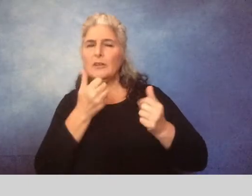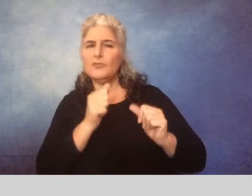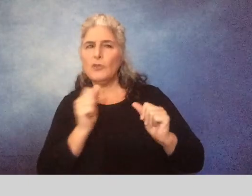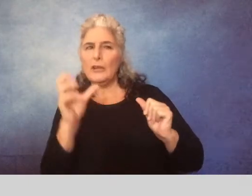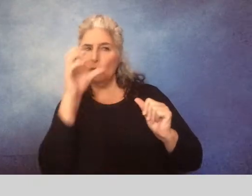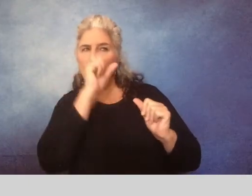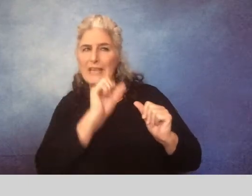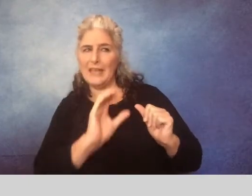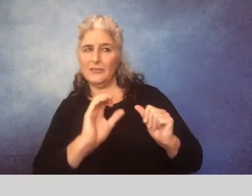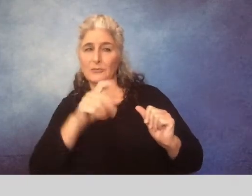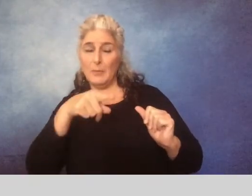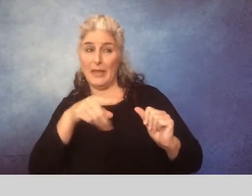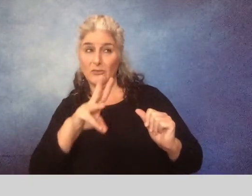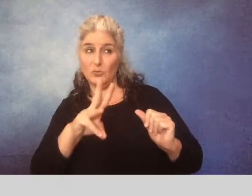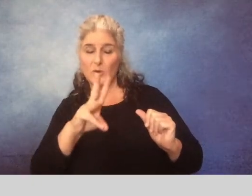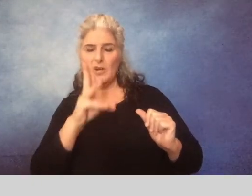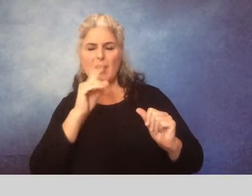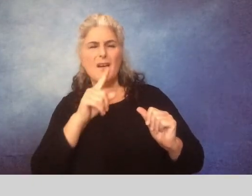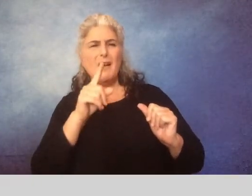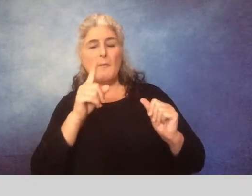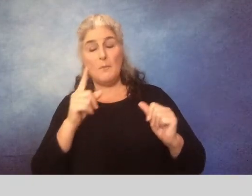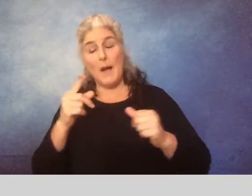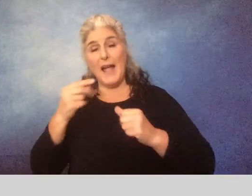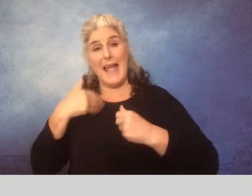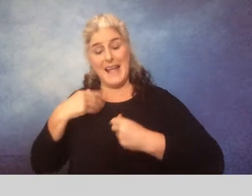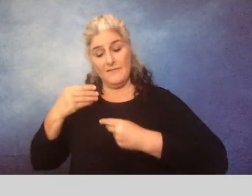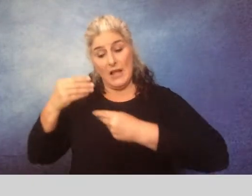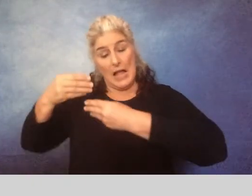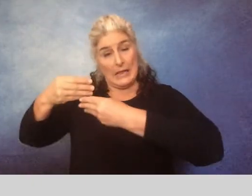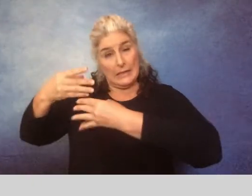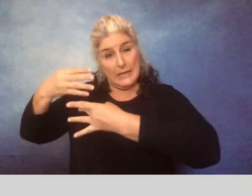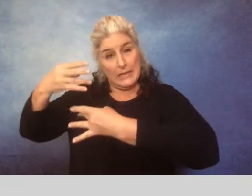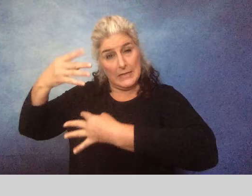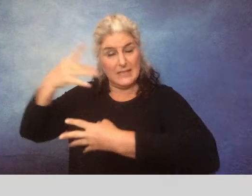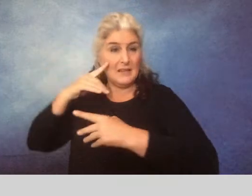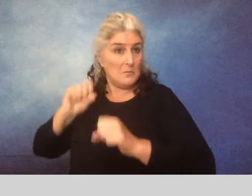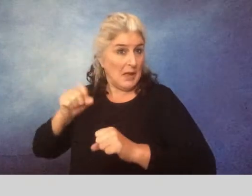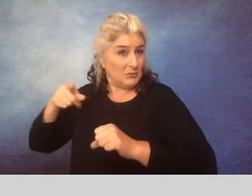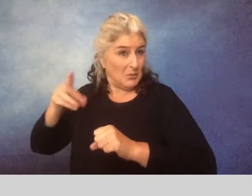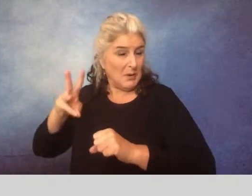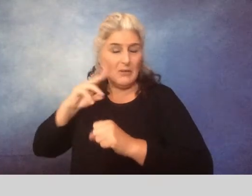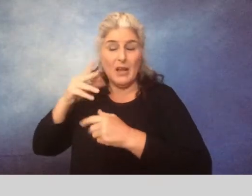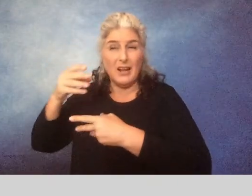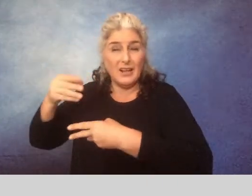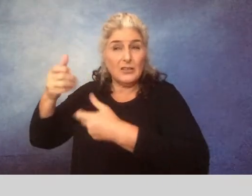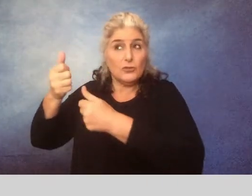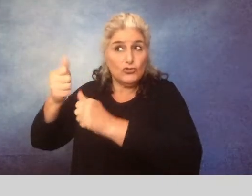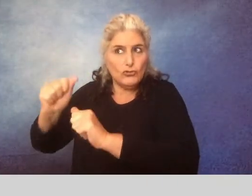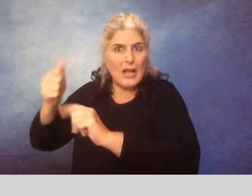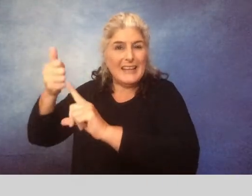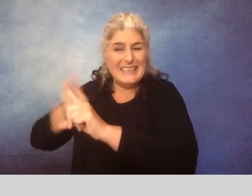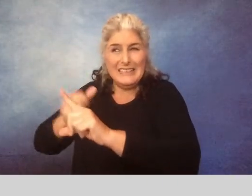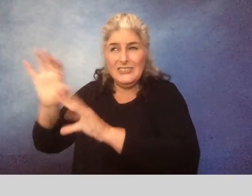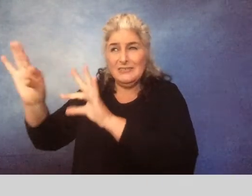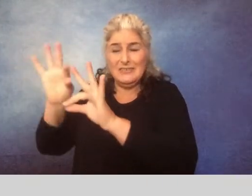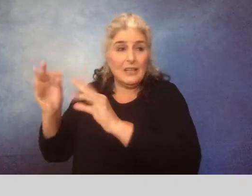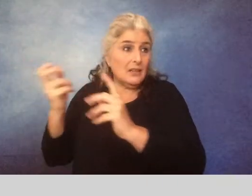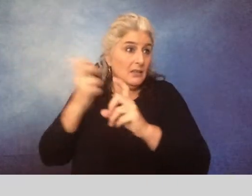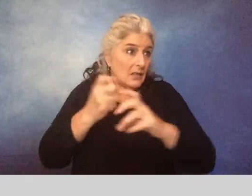by going down a list of potential passwords and trying each and every one of them until one of them lets me into your account.